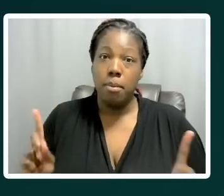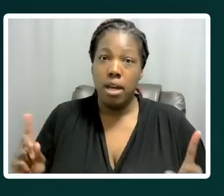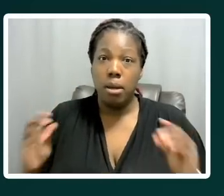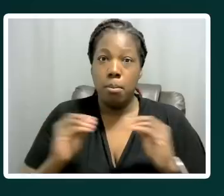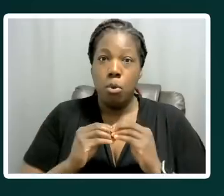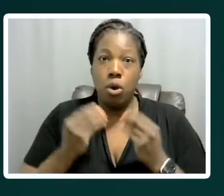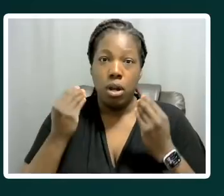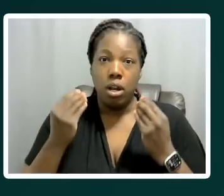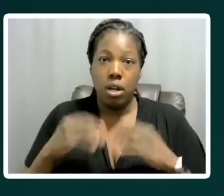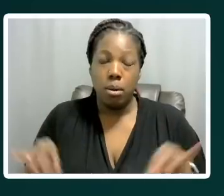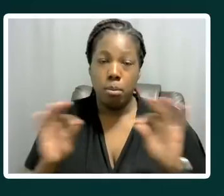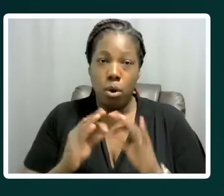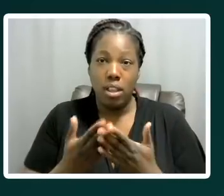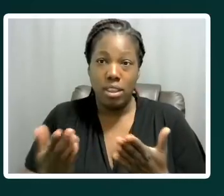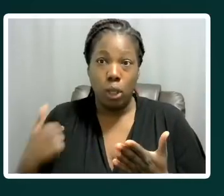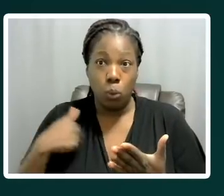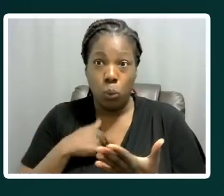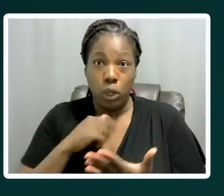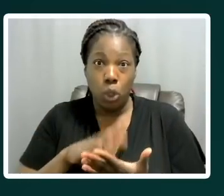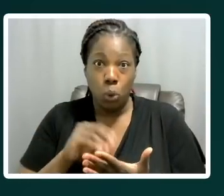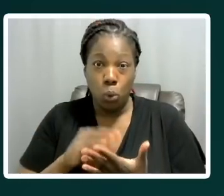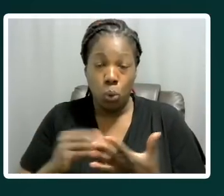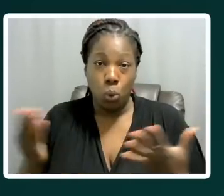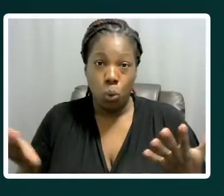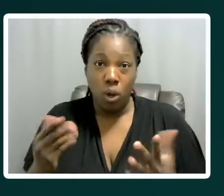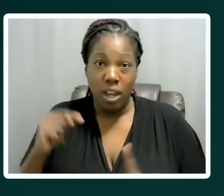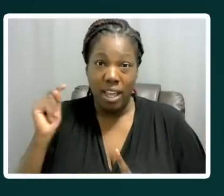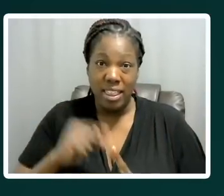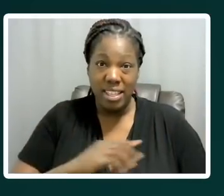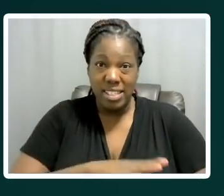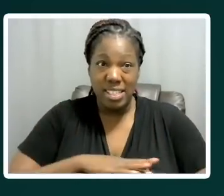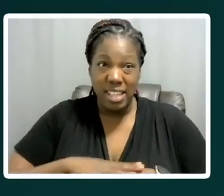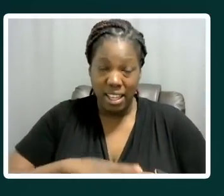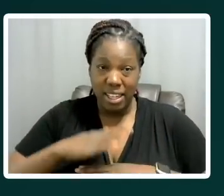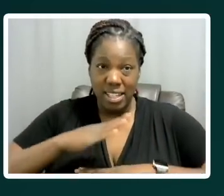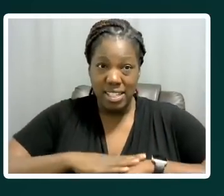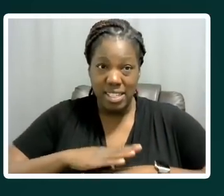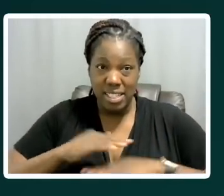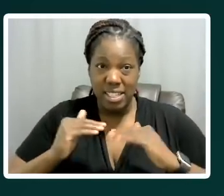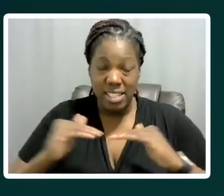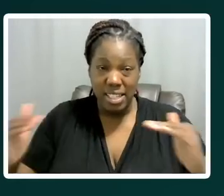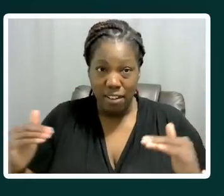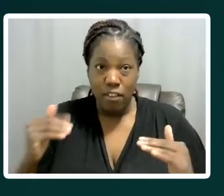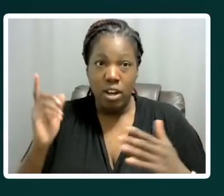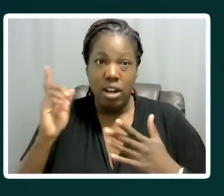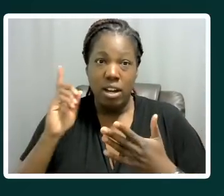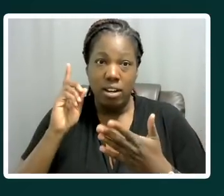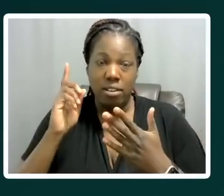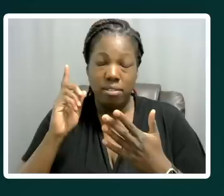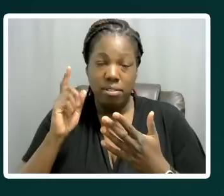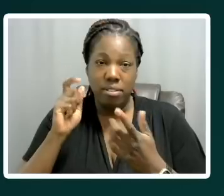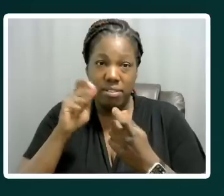got out of this is this level of detail didn't make for the best end product,